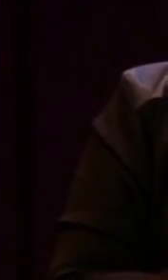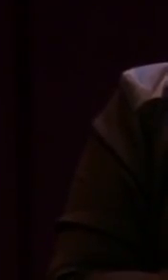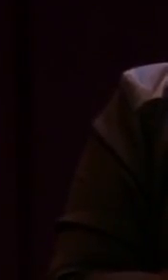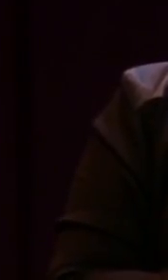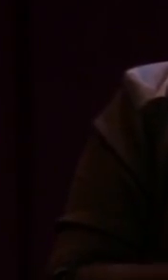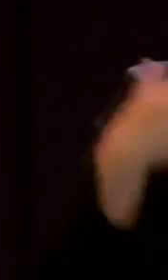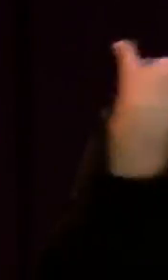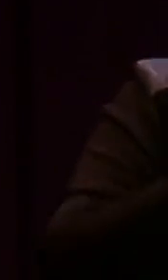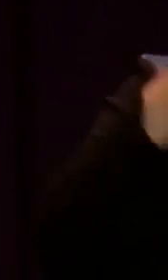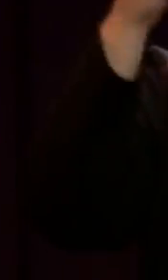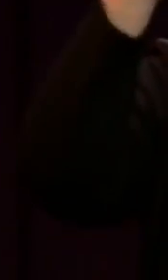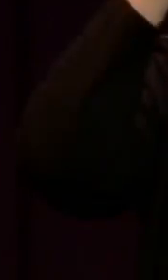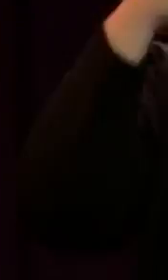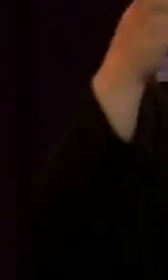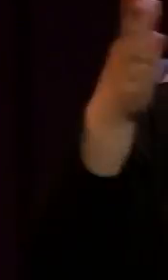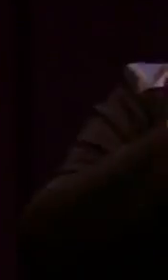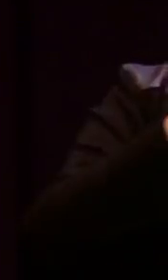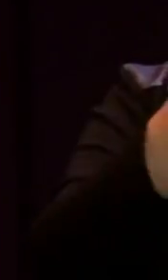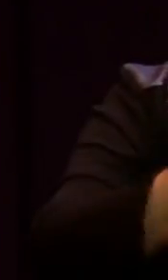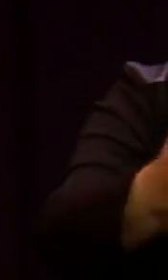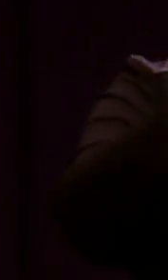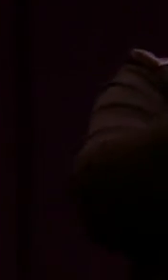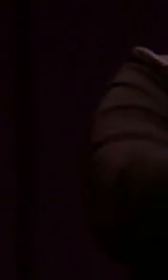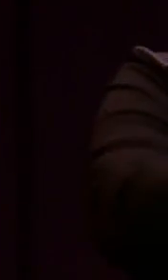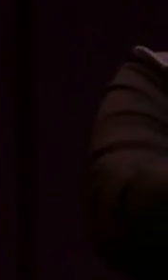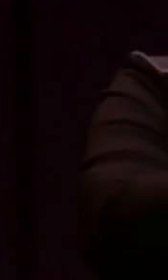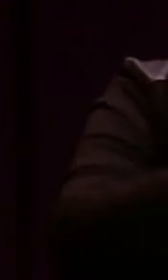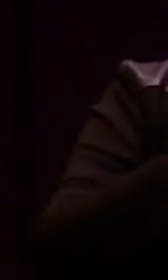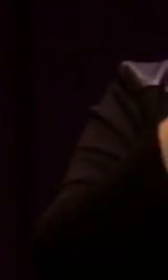GOVERNMENT SERVICES, ENDING COURT OVERSIGHT IN MULTIPLE